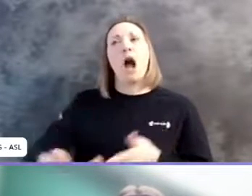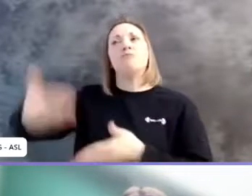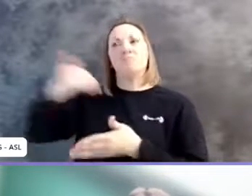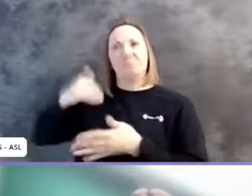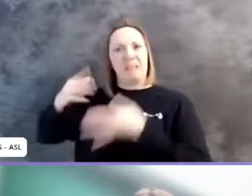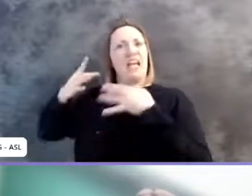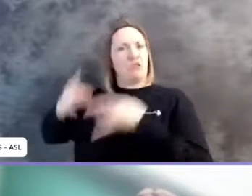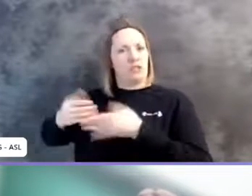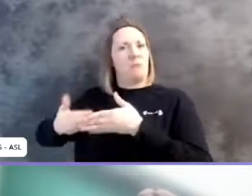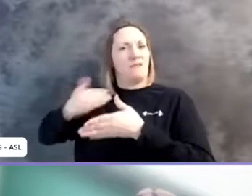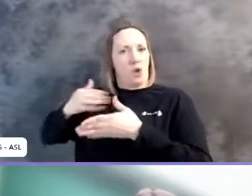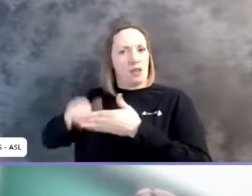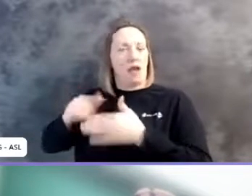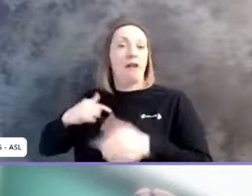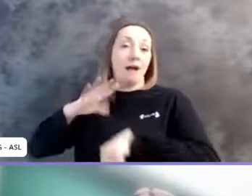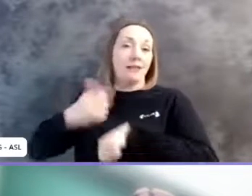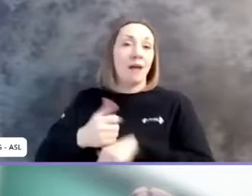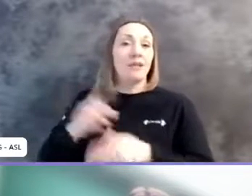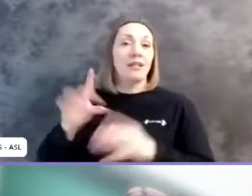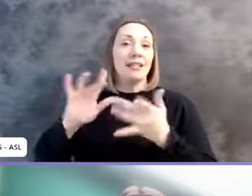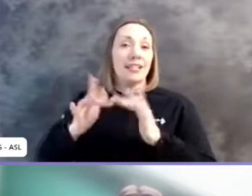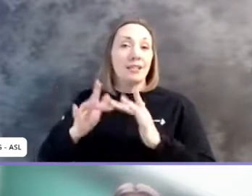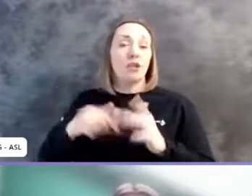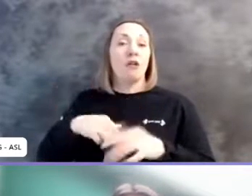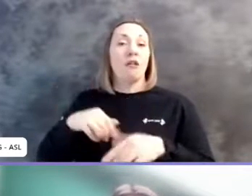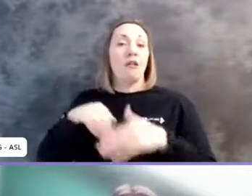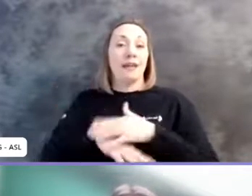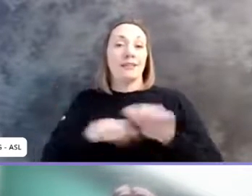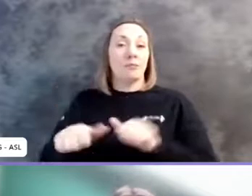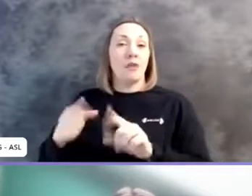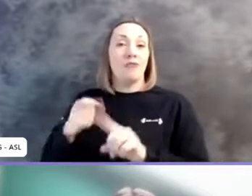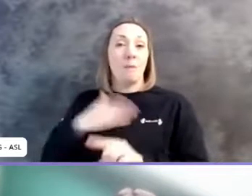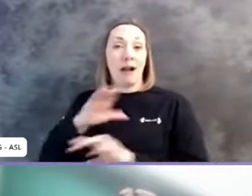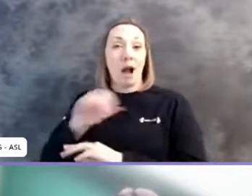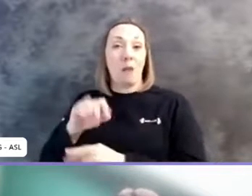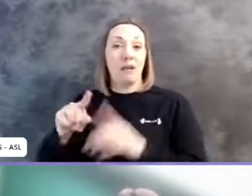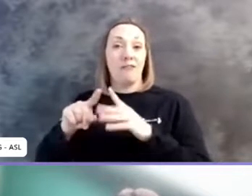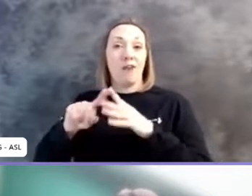I have been in accessibility for about four years professionally, but been it has a major interest long